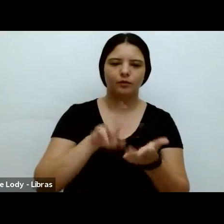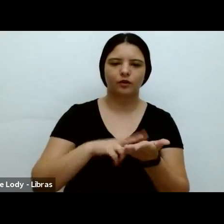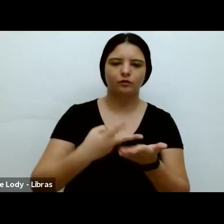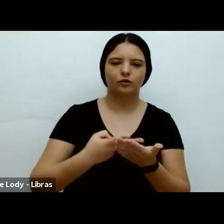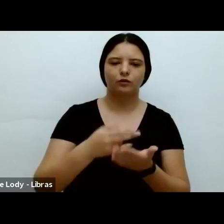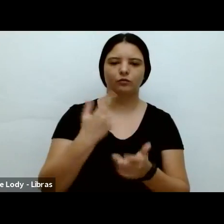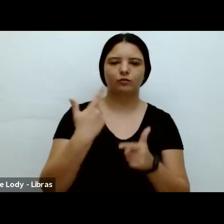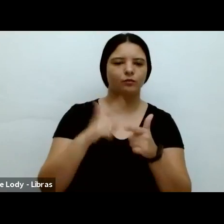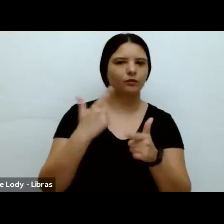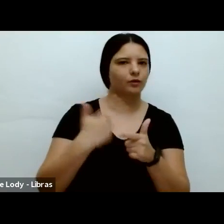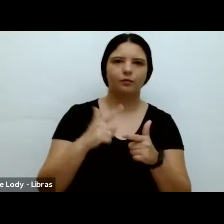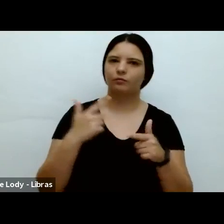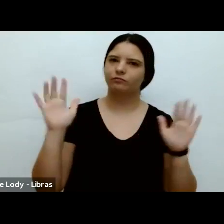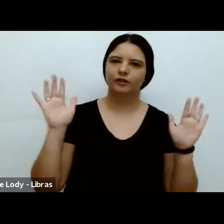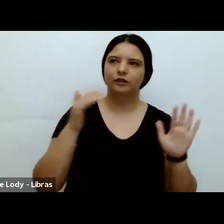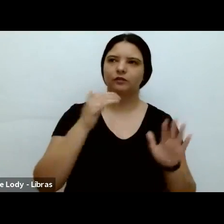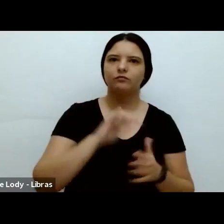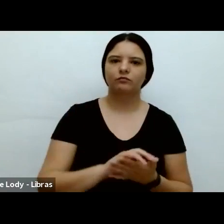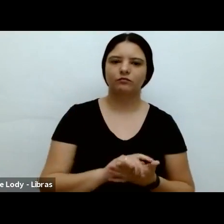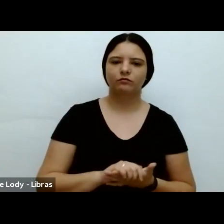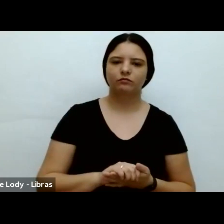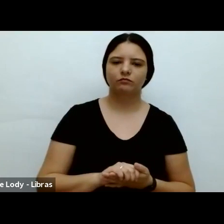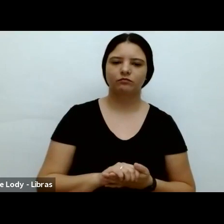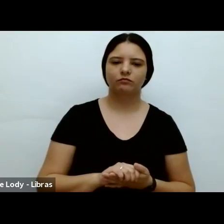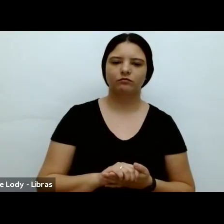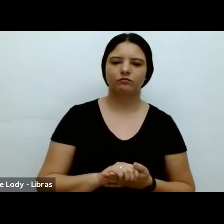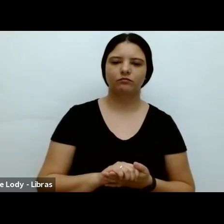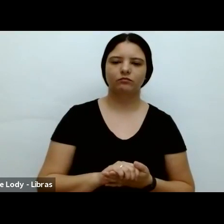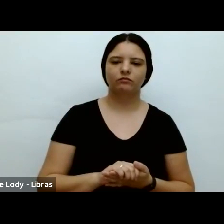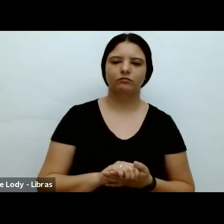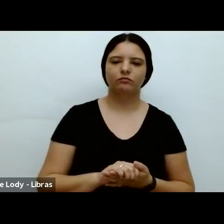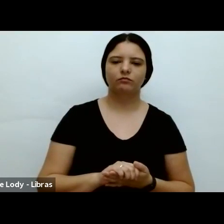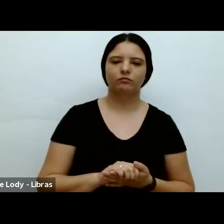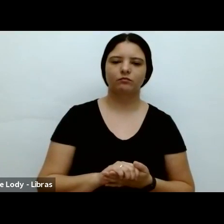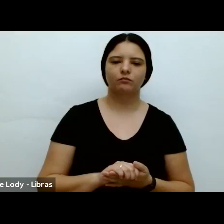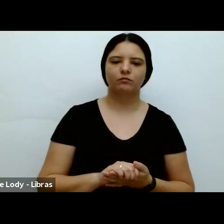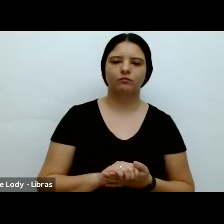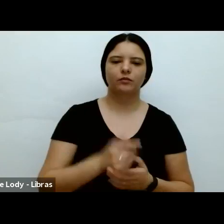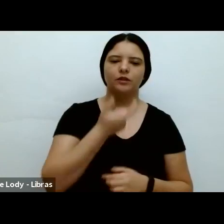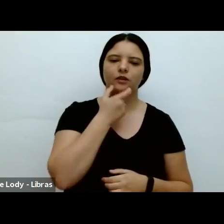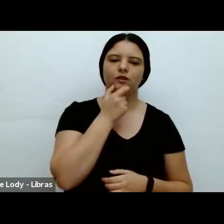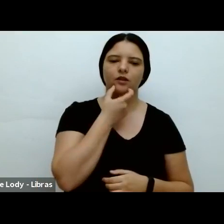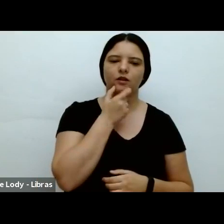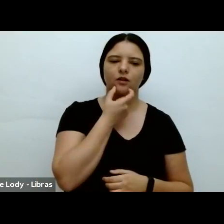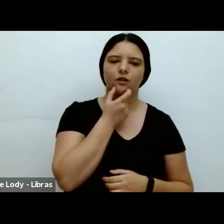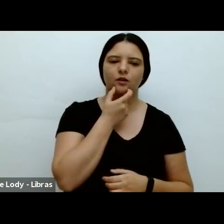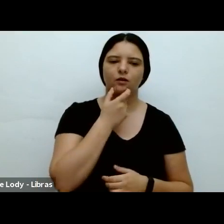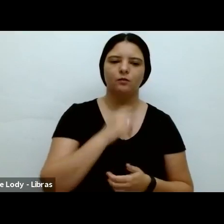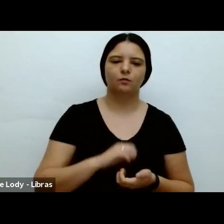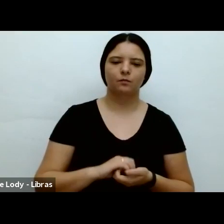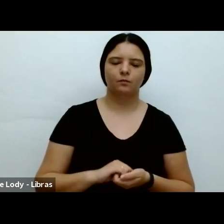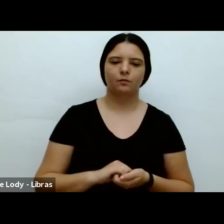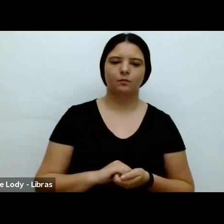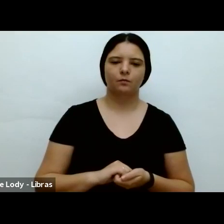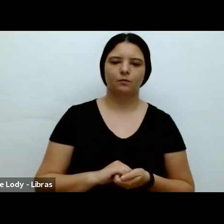wanted to sell know here. is. no here is, is anyone. Does anyone have the, the audio on